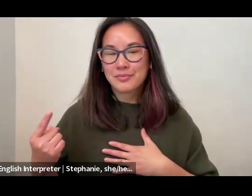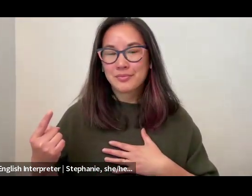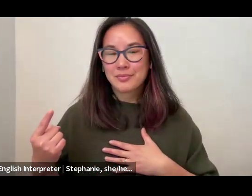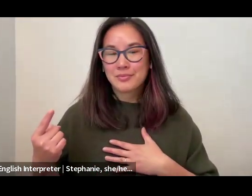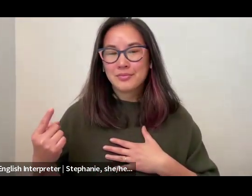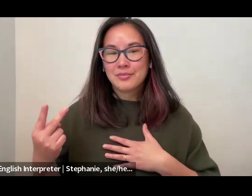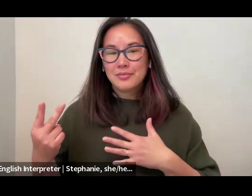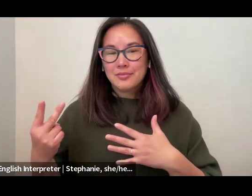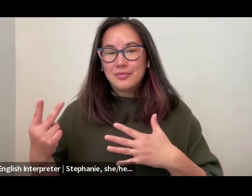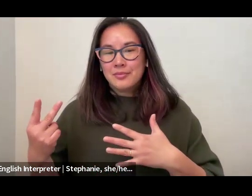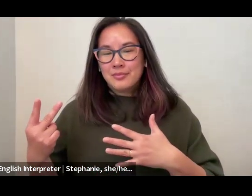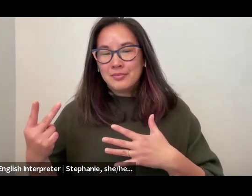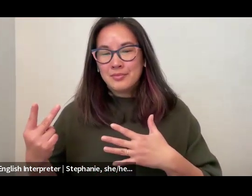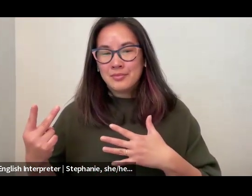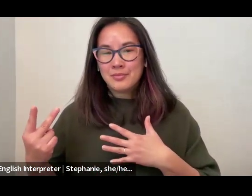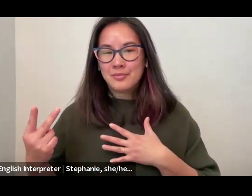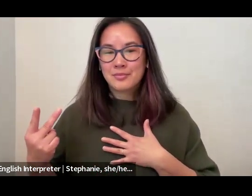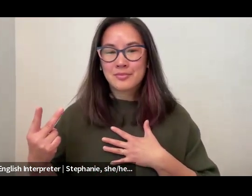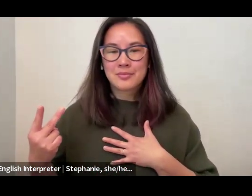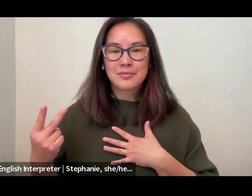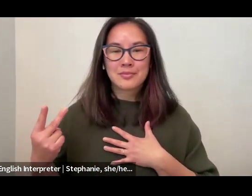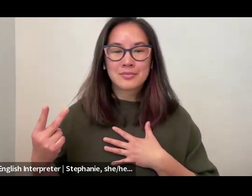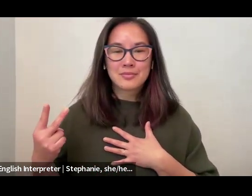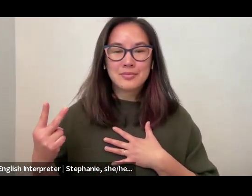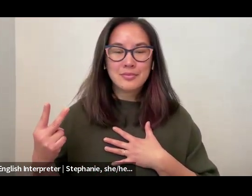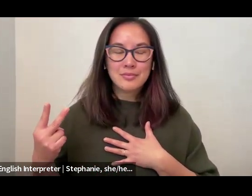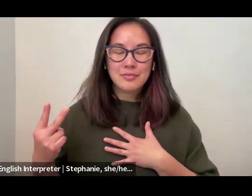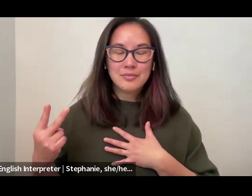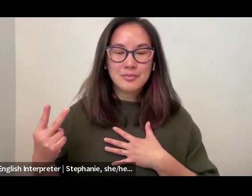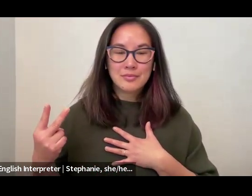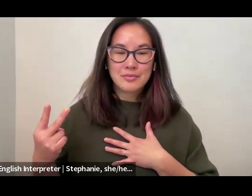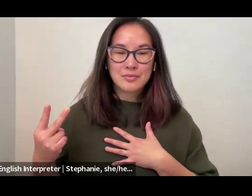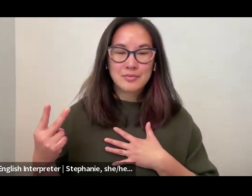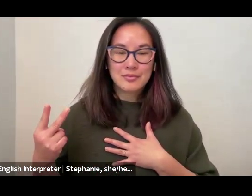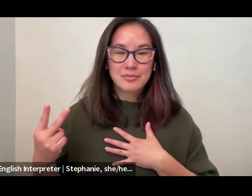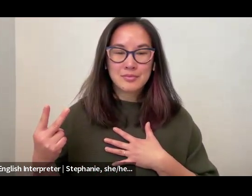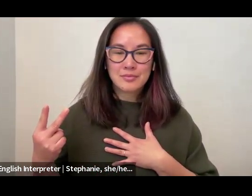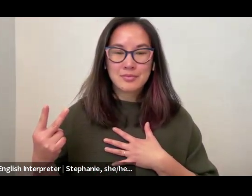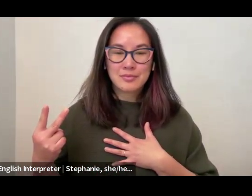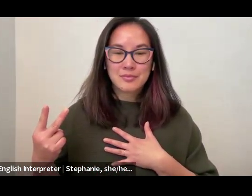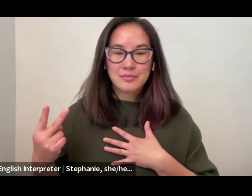Two, three.